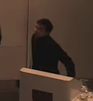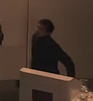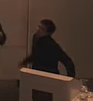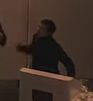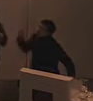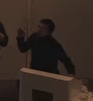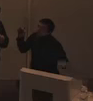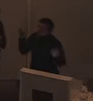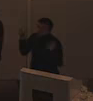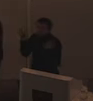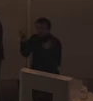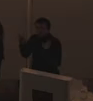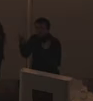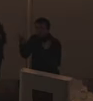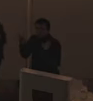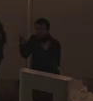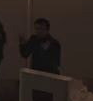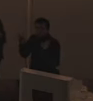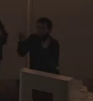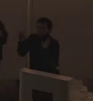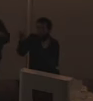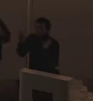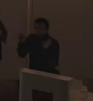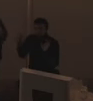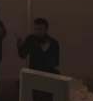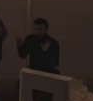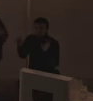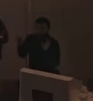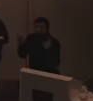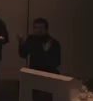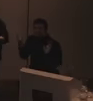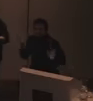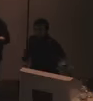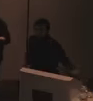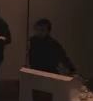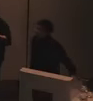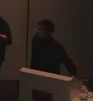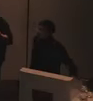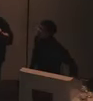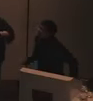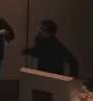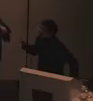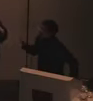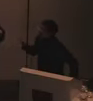But I think these two is really different or opposite concept.